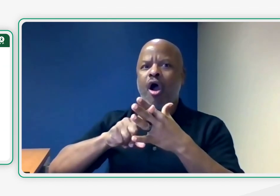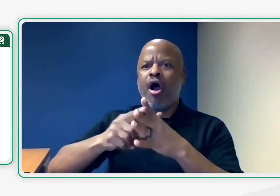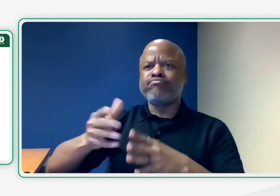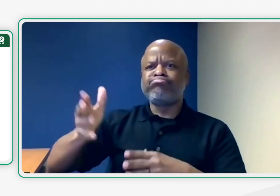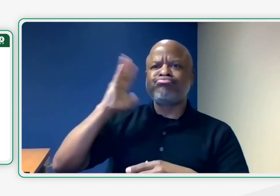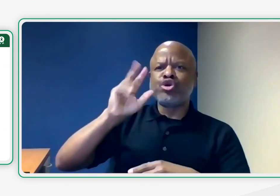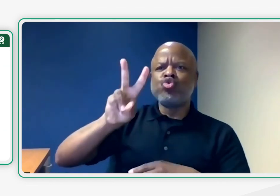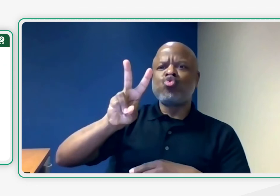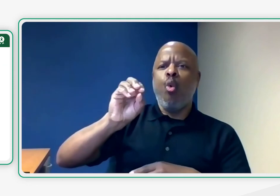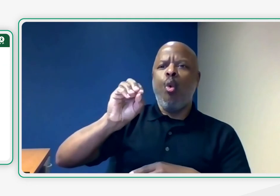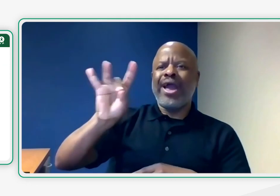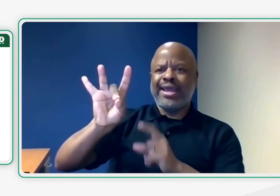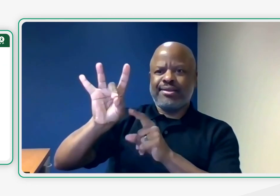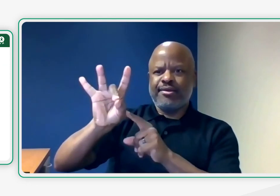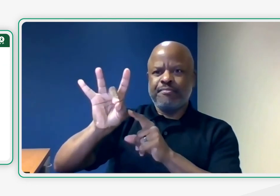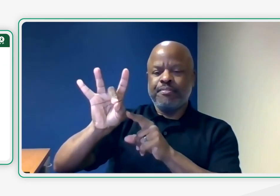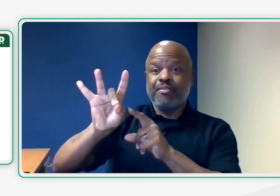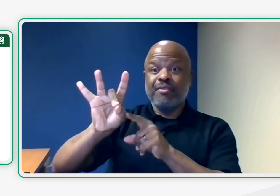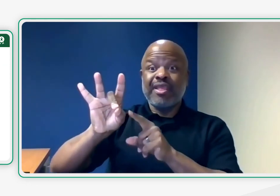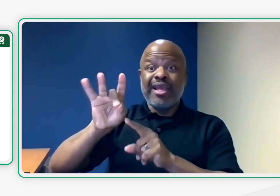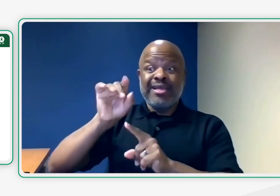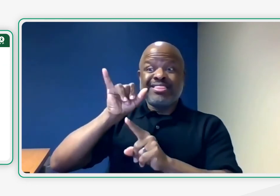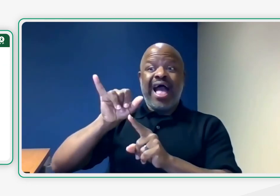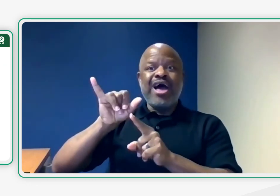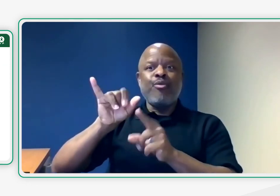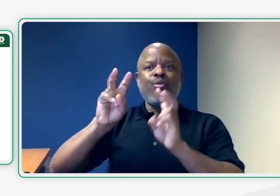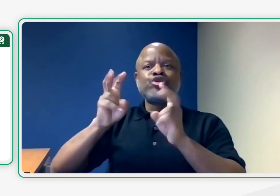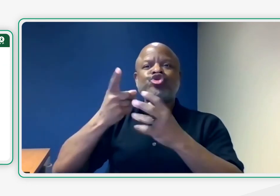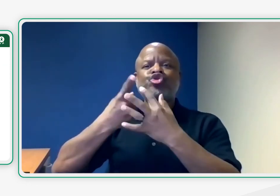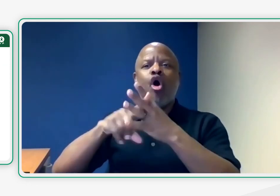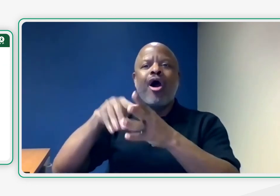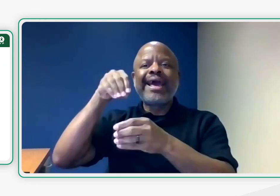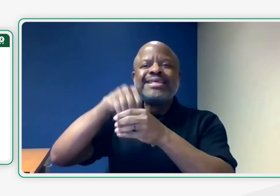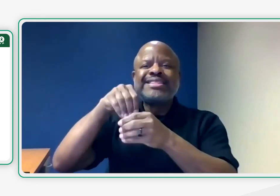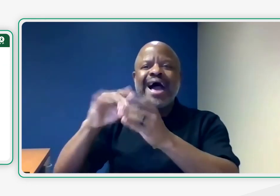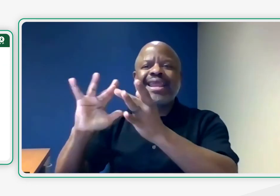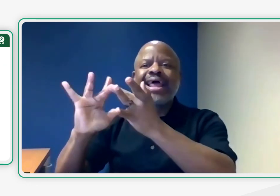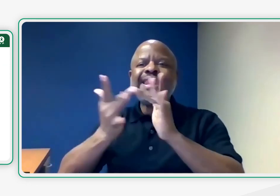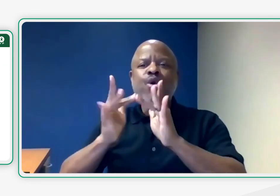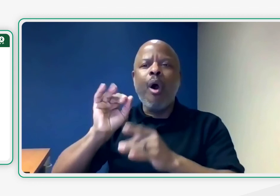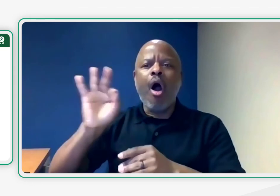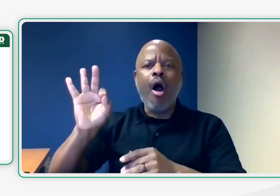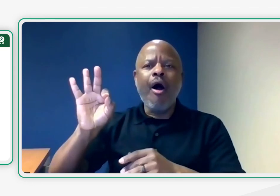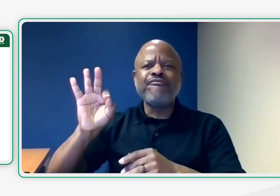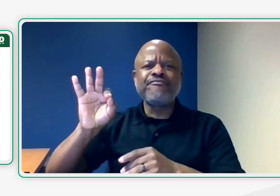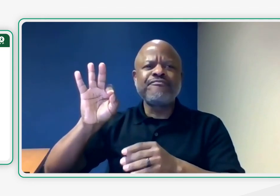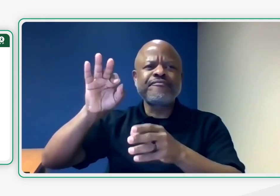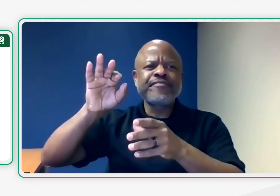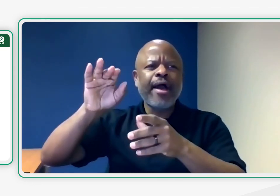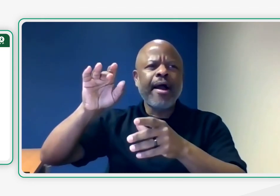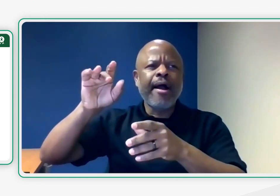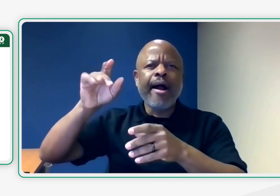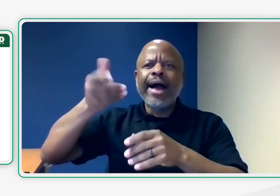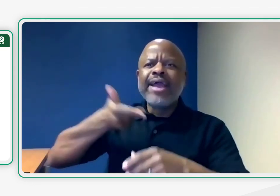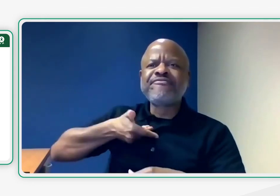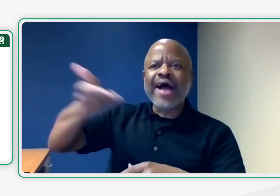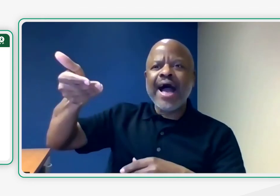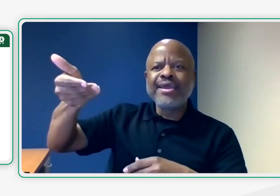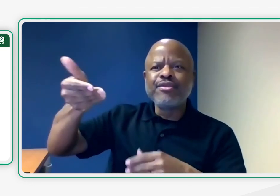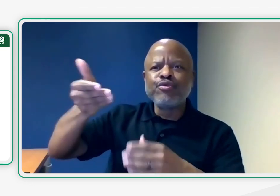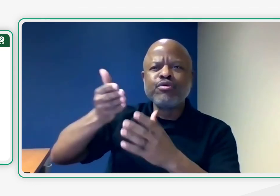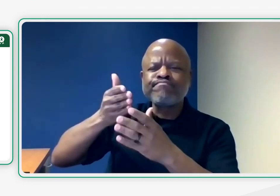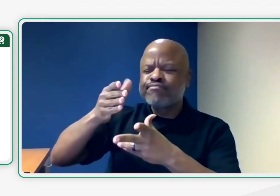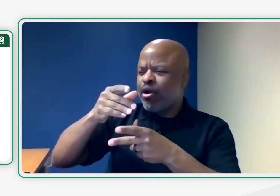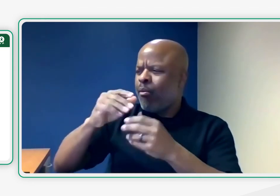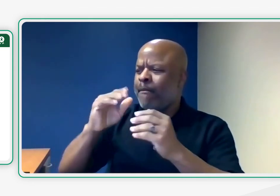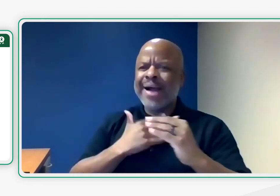So, ASLCoach started back in 2008. And that was started inside of a